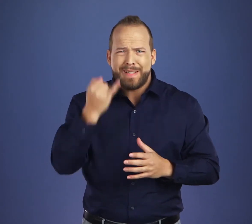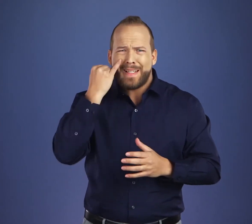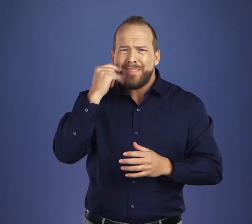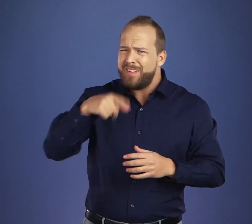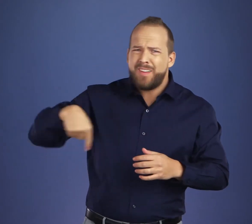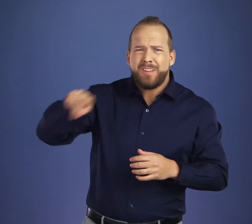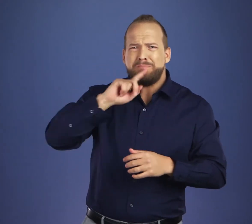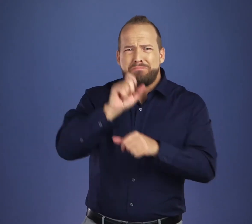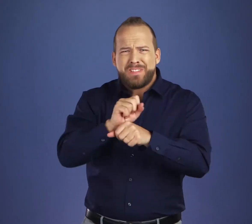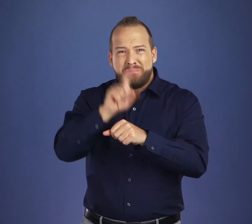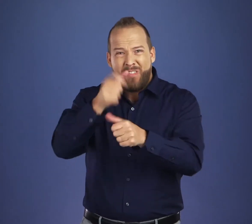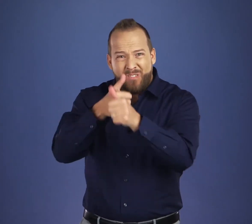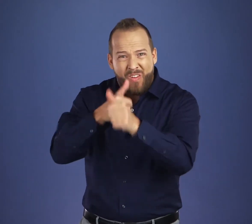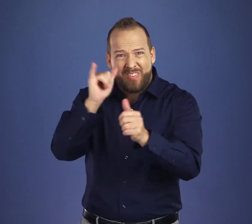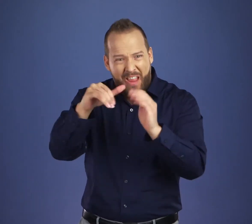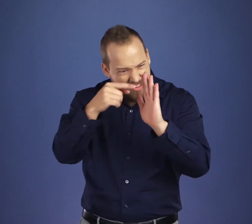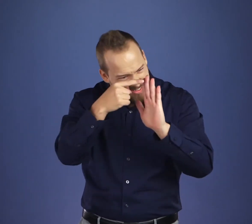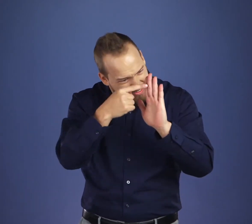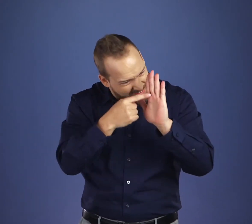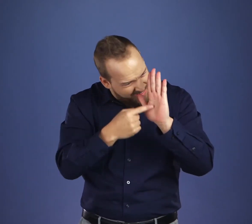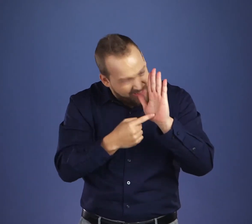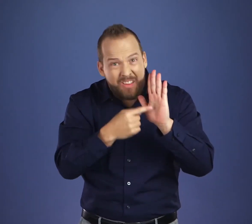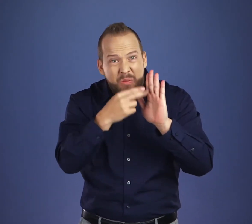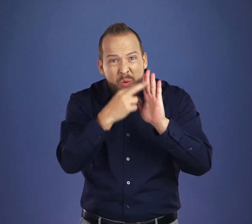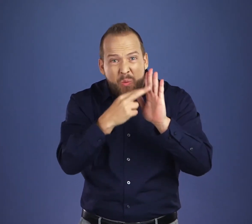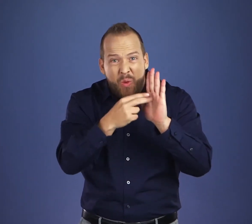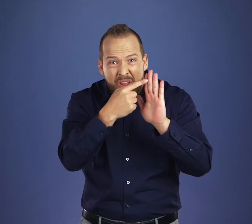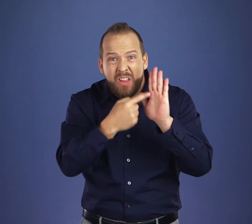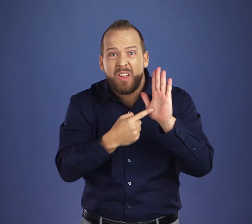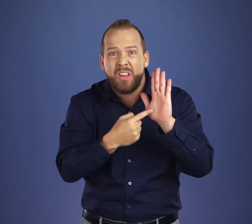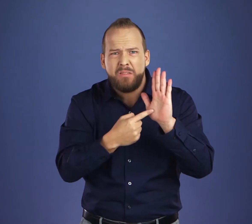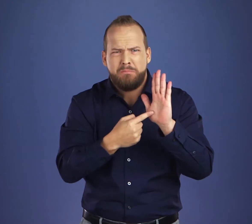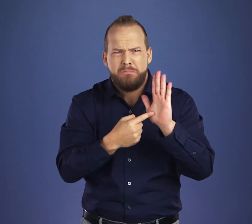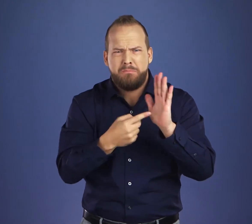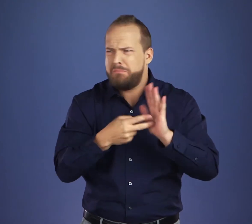If all those rules had been in effect everywhere, nobody could have possibly joined A.A.